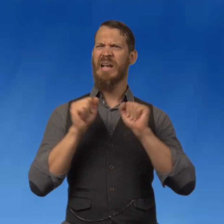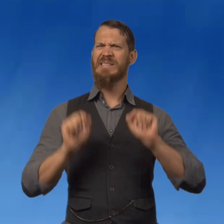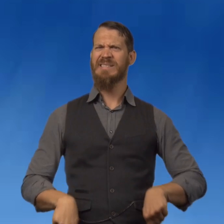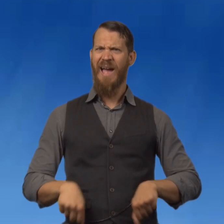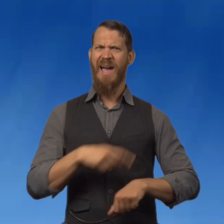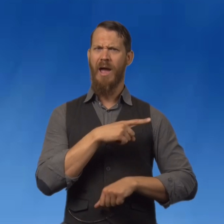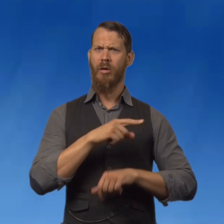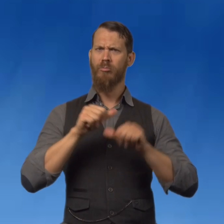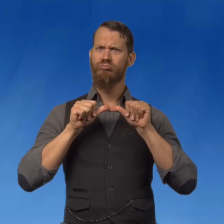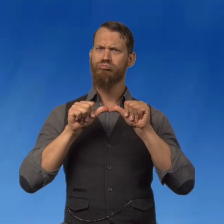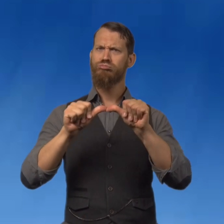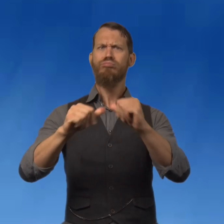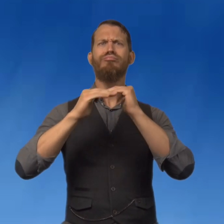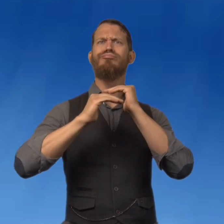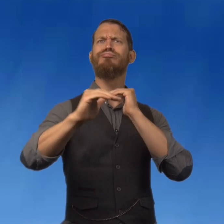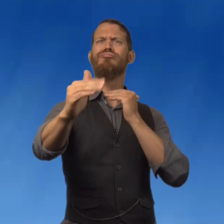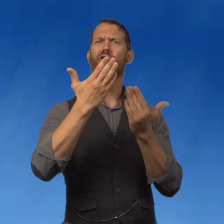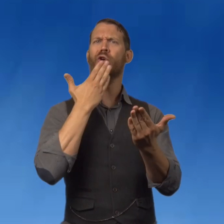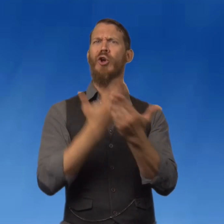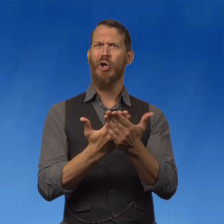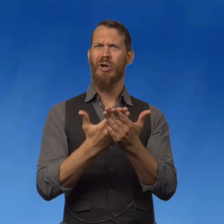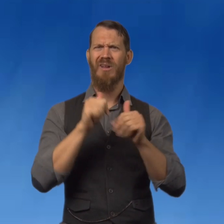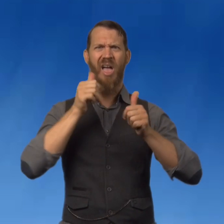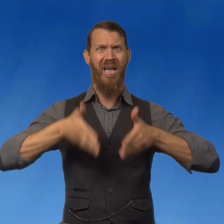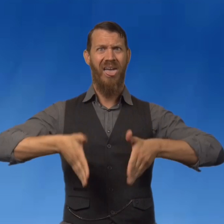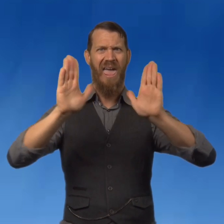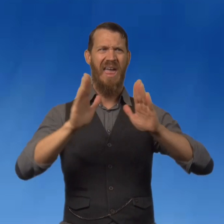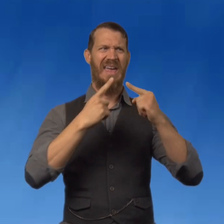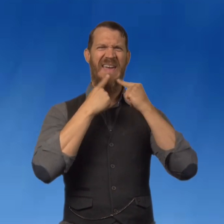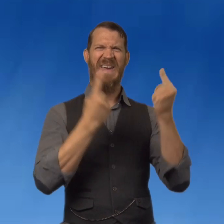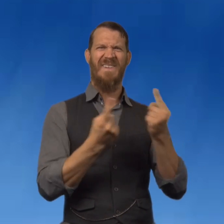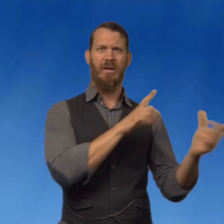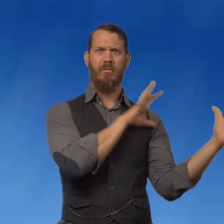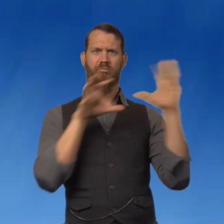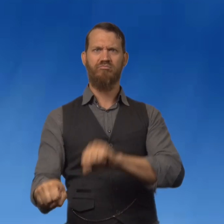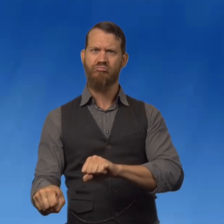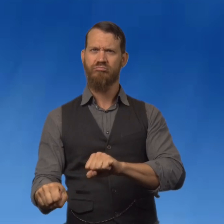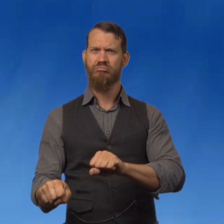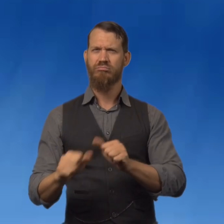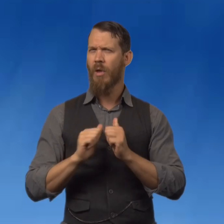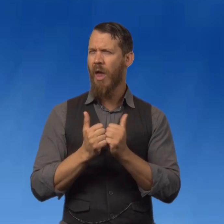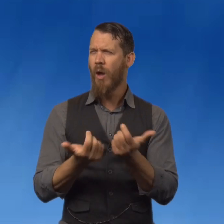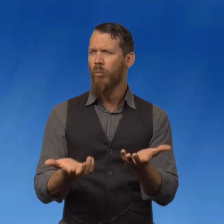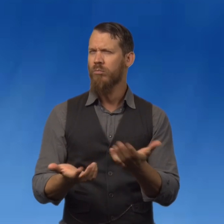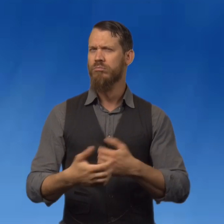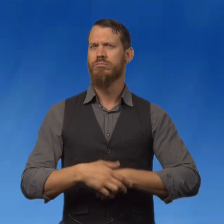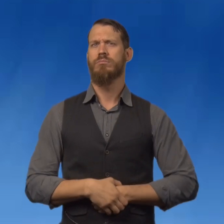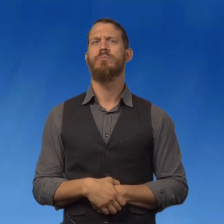How can a person maintain good without allowing evil to take over?